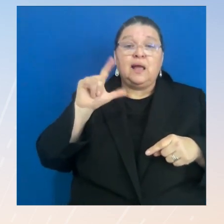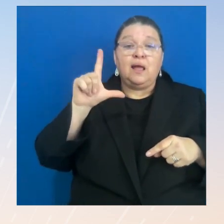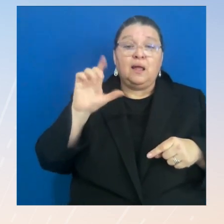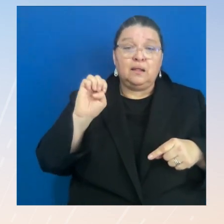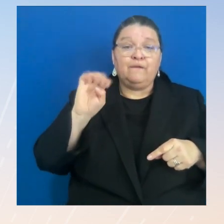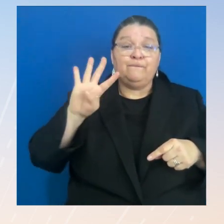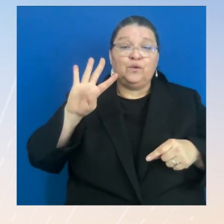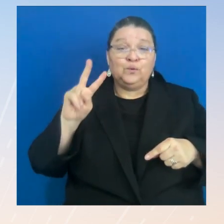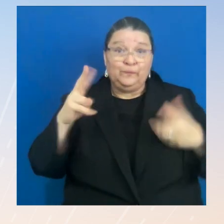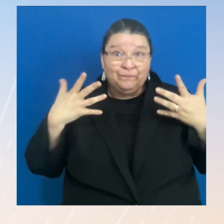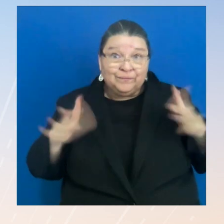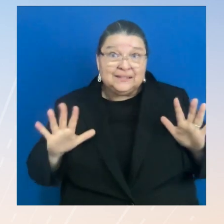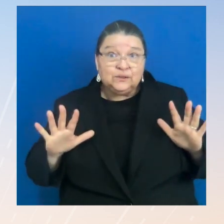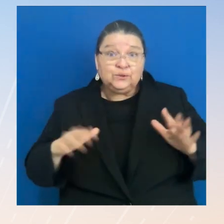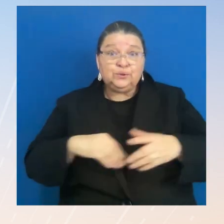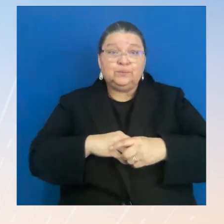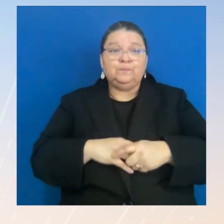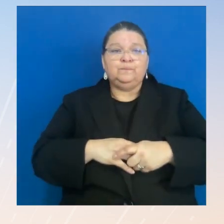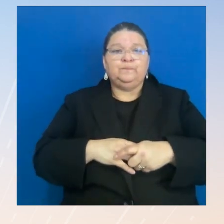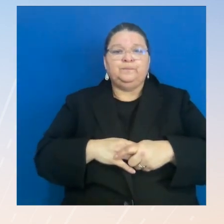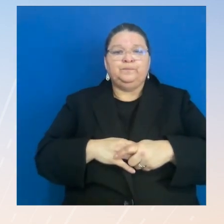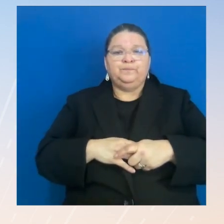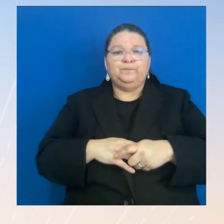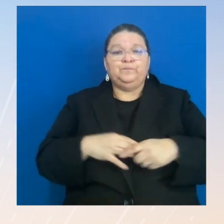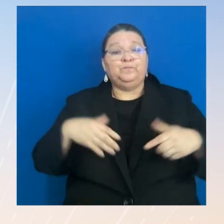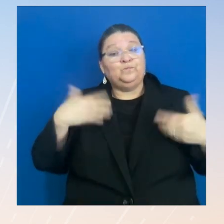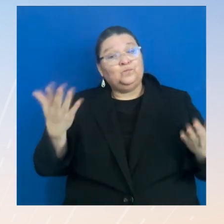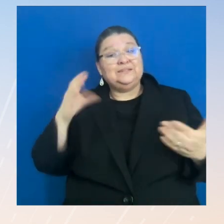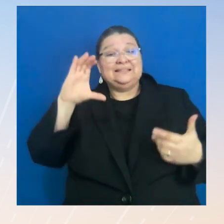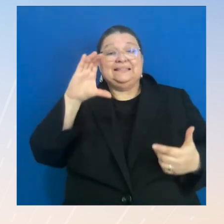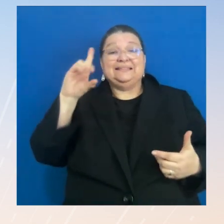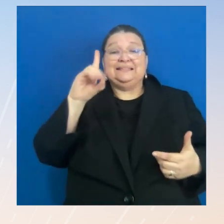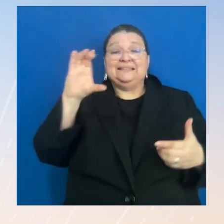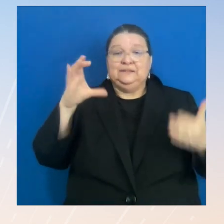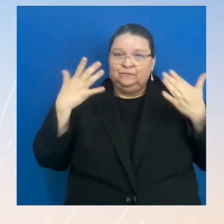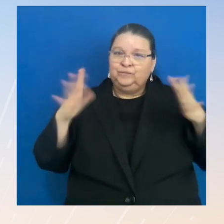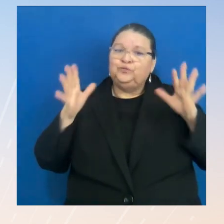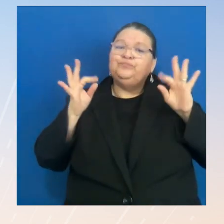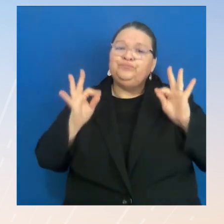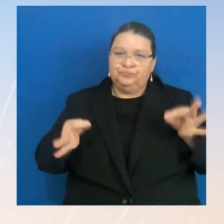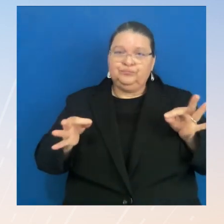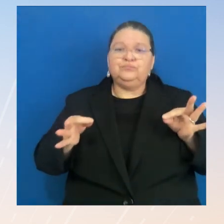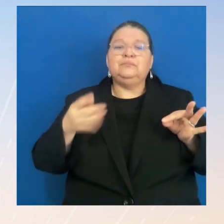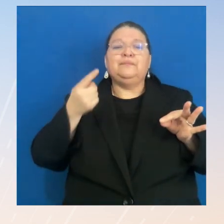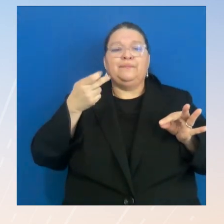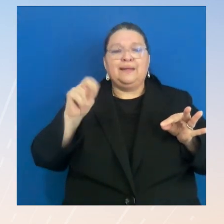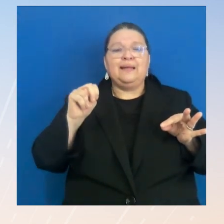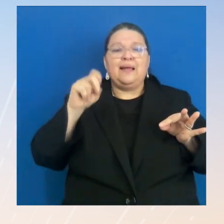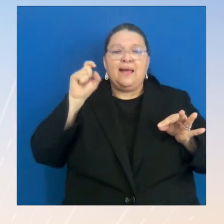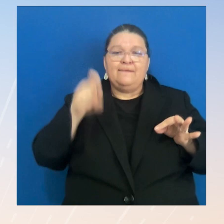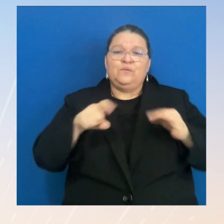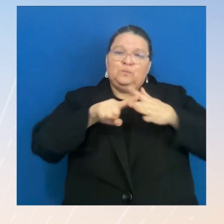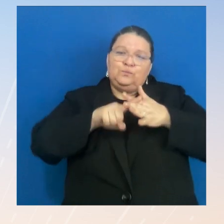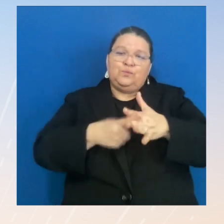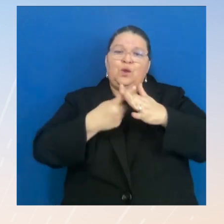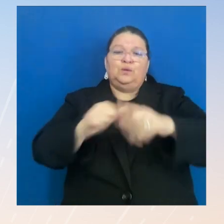would -- once they make the decision, it would have to be implemented, to your point, on -- by DHS and other components of the interagency